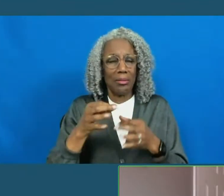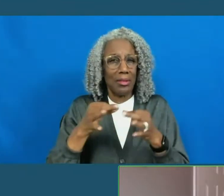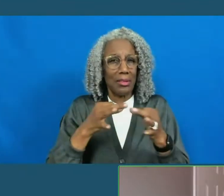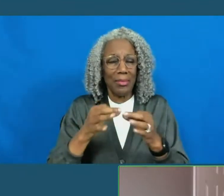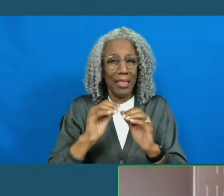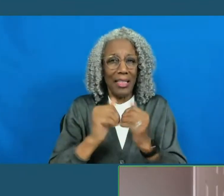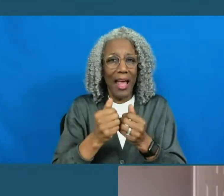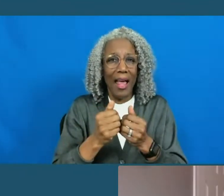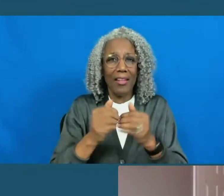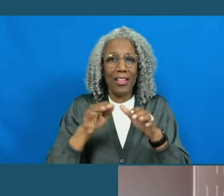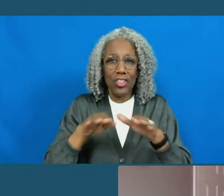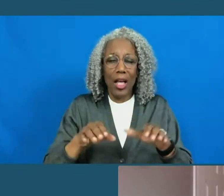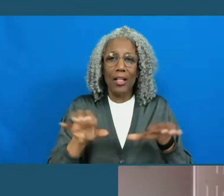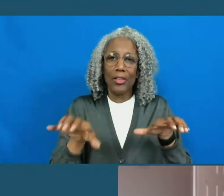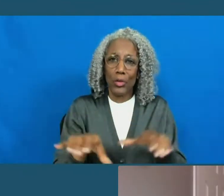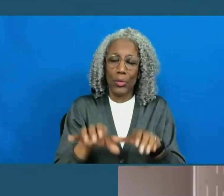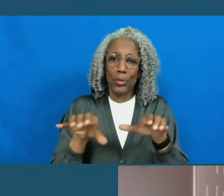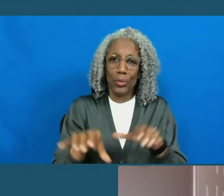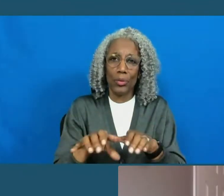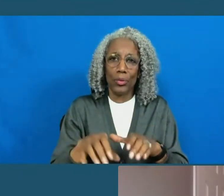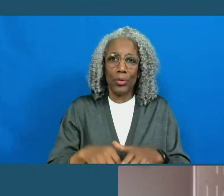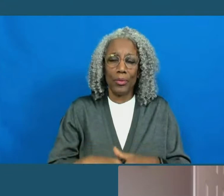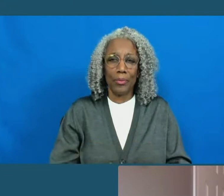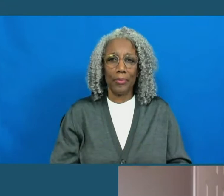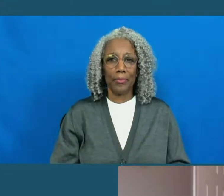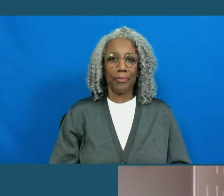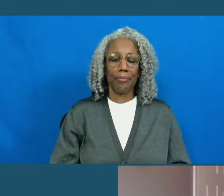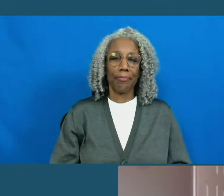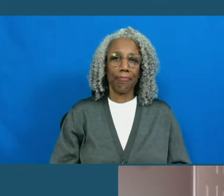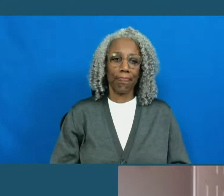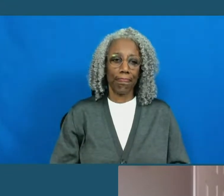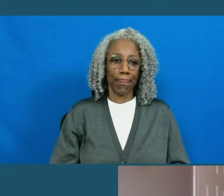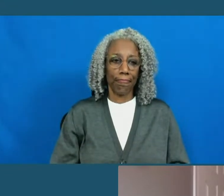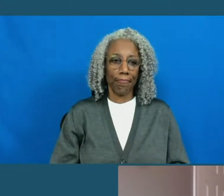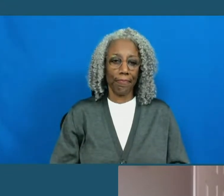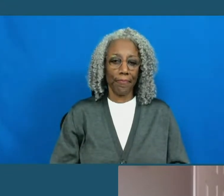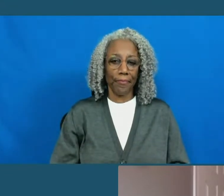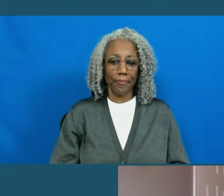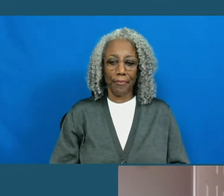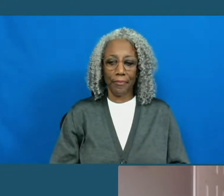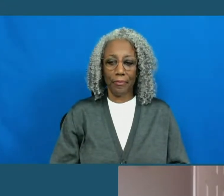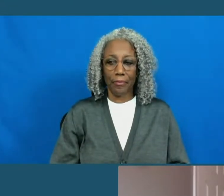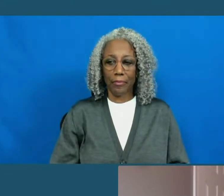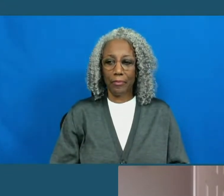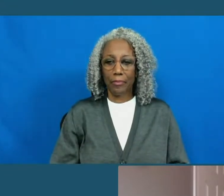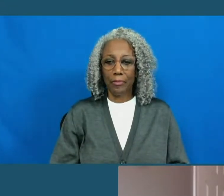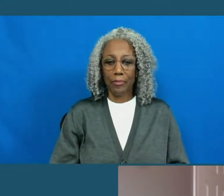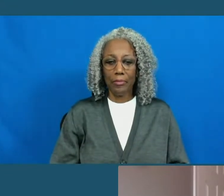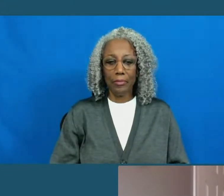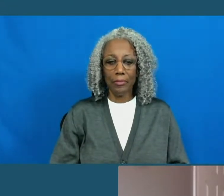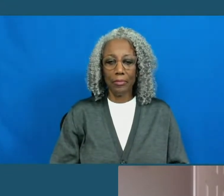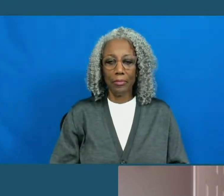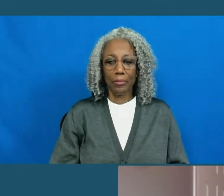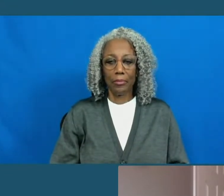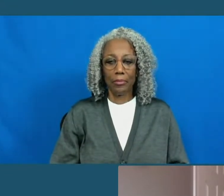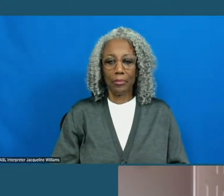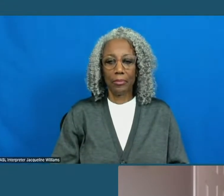Um andhey can leave out how the child has done. Gboyinde